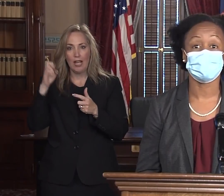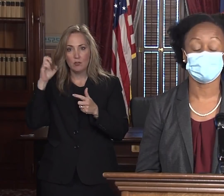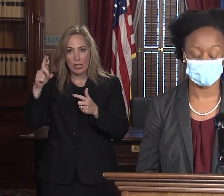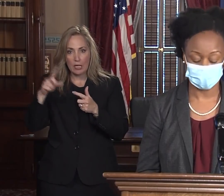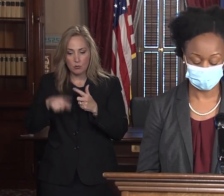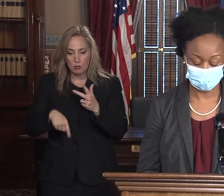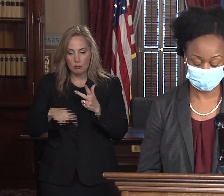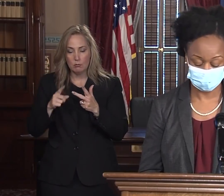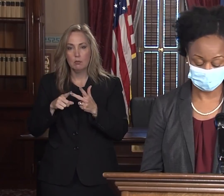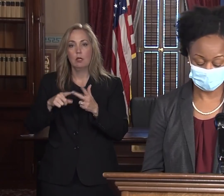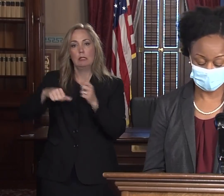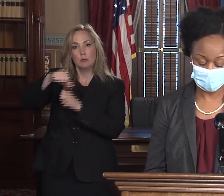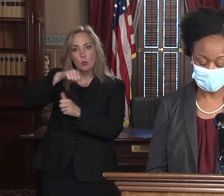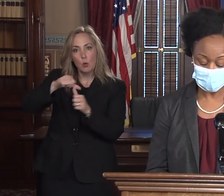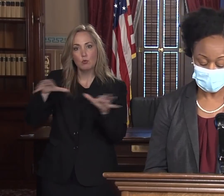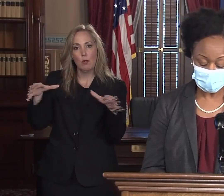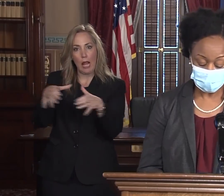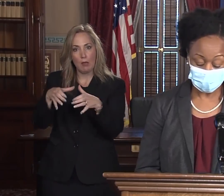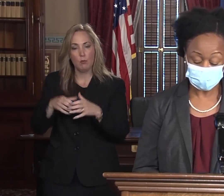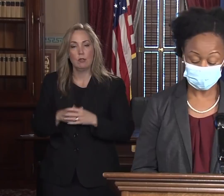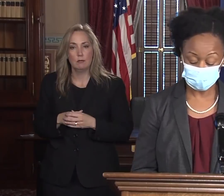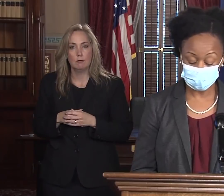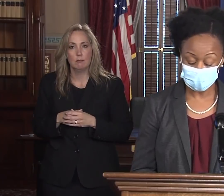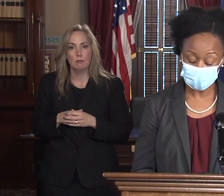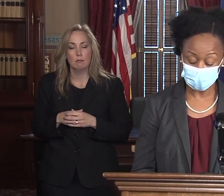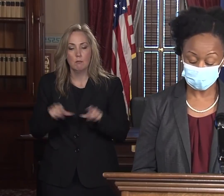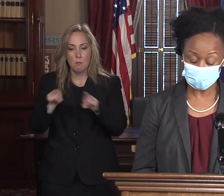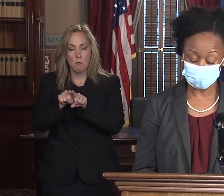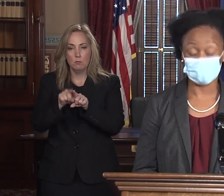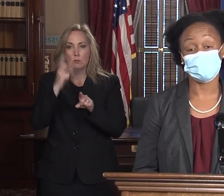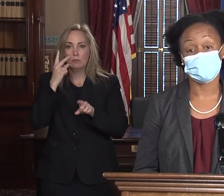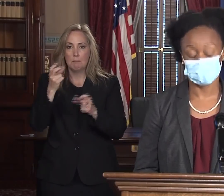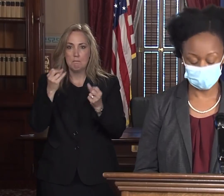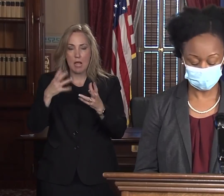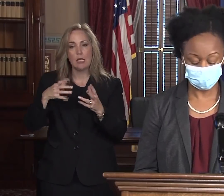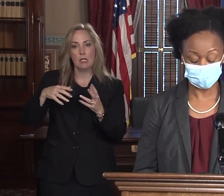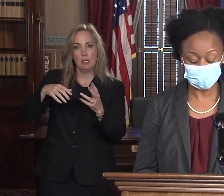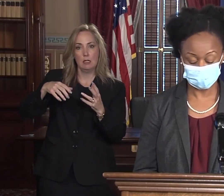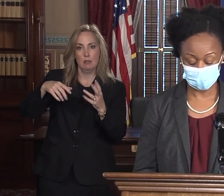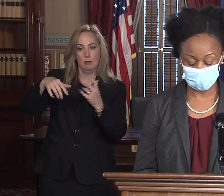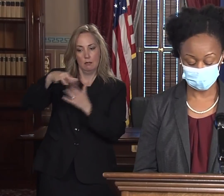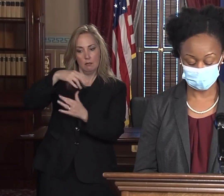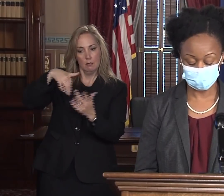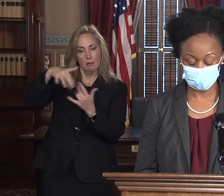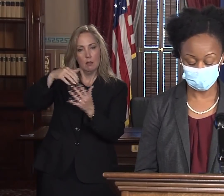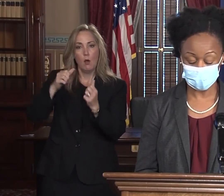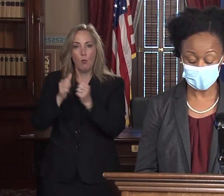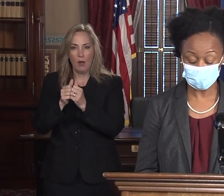TOP CATEGORIES FOR OUTBREAK REMAIN LONG TERM CARE FACILITIES, EDUCATIONAL SETTINGS AND SOCIAL GATHERINGS.